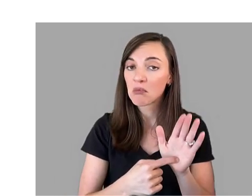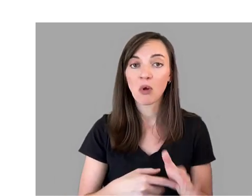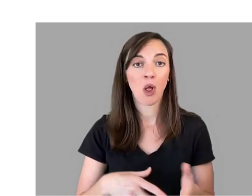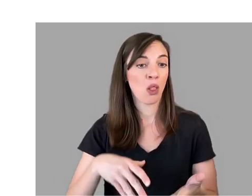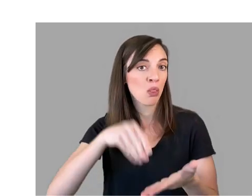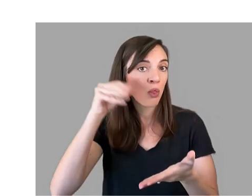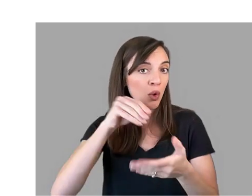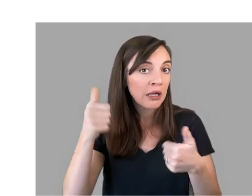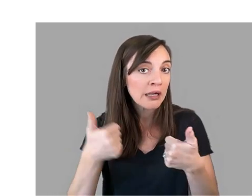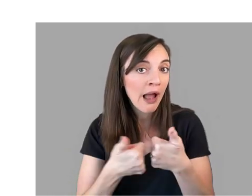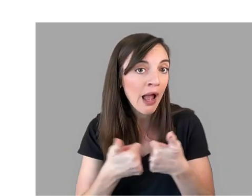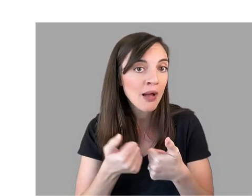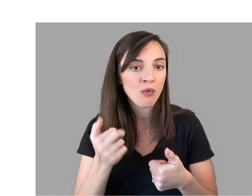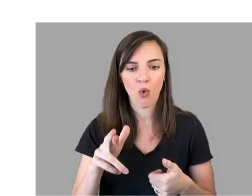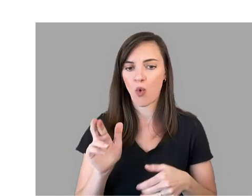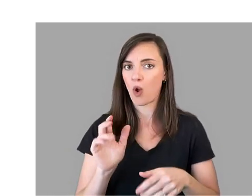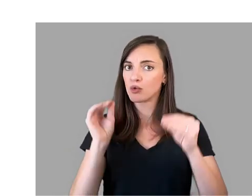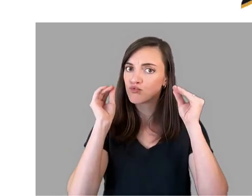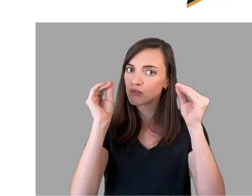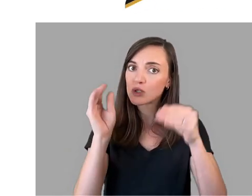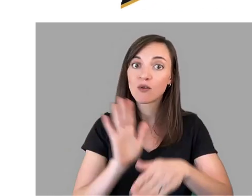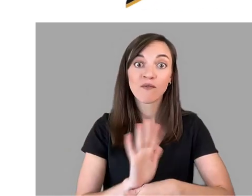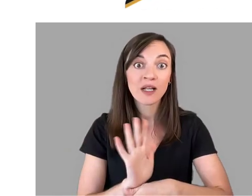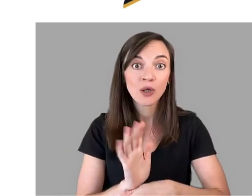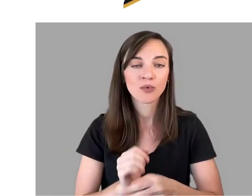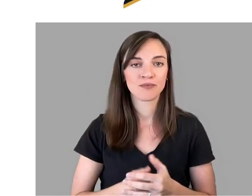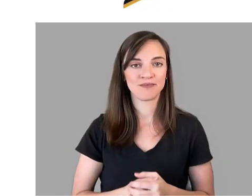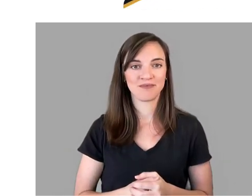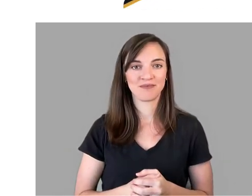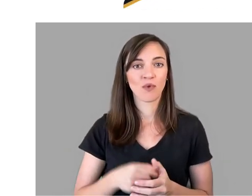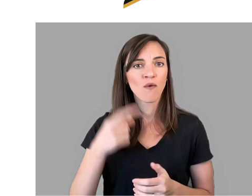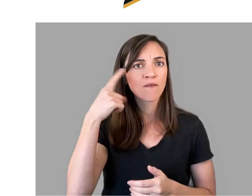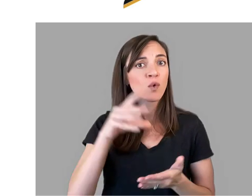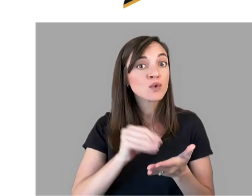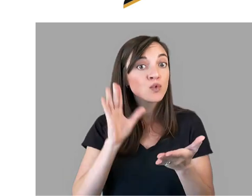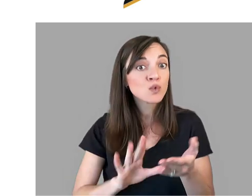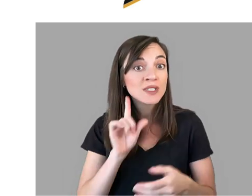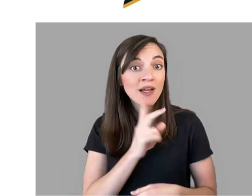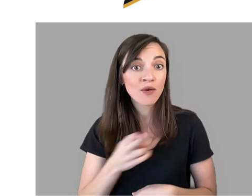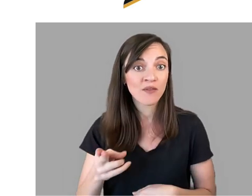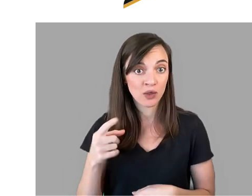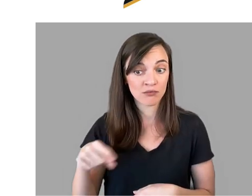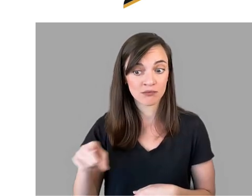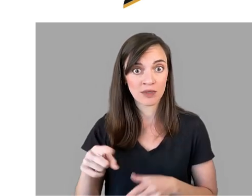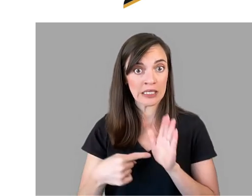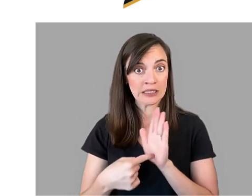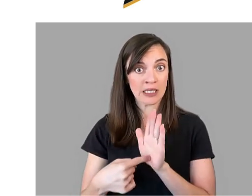or instructional videos. For students who are DHH, this could include apps such as ASL dictionaries